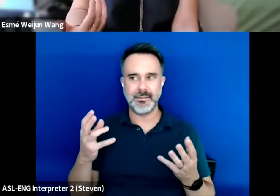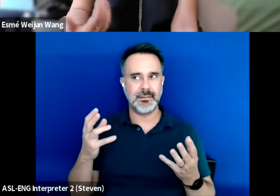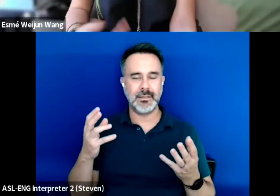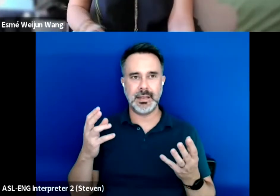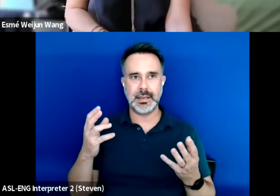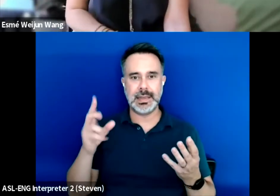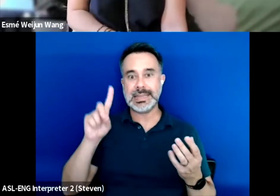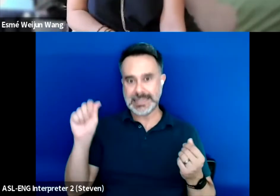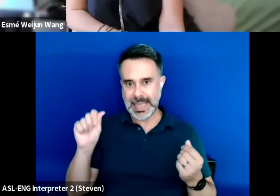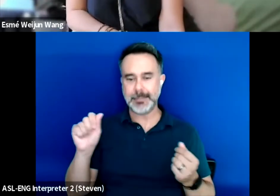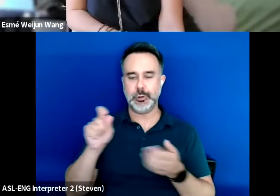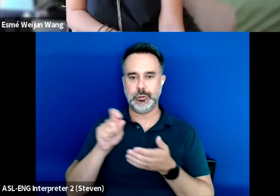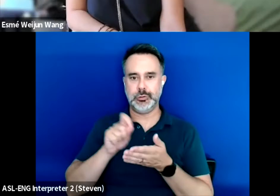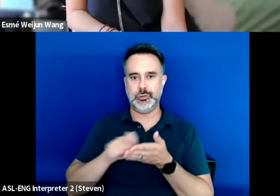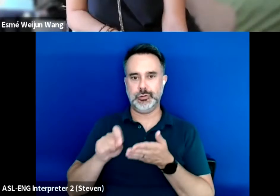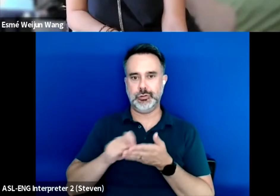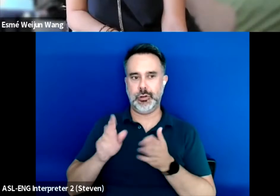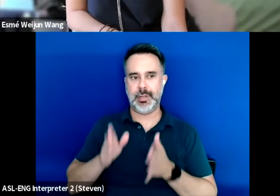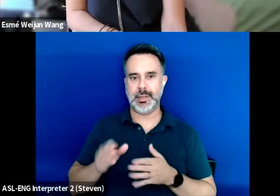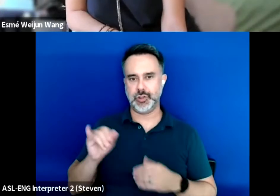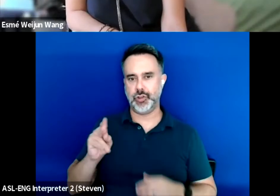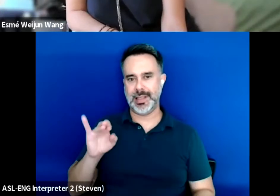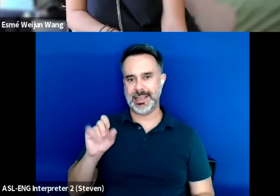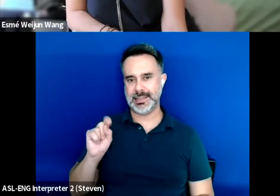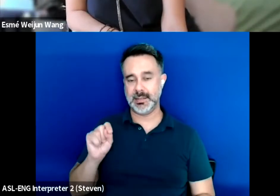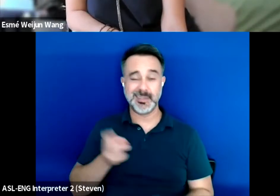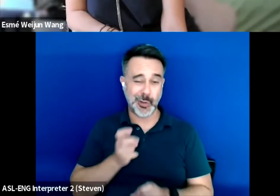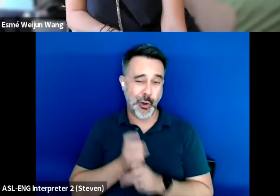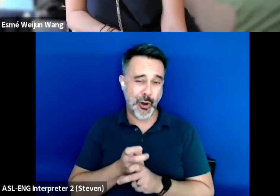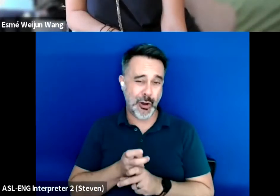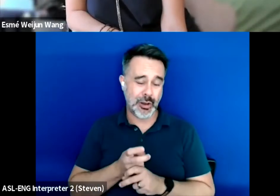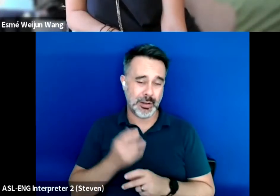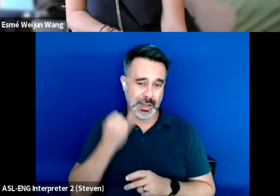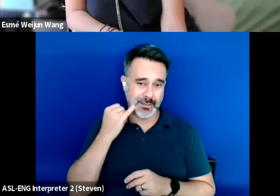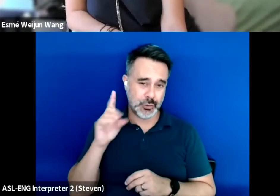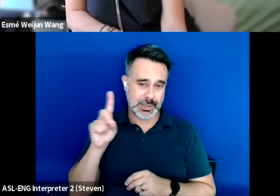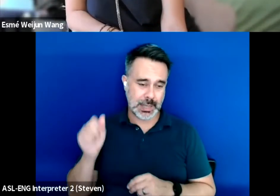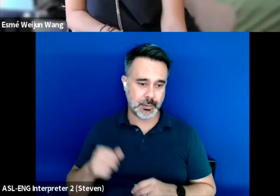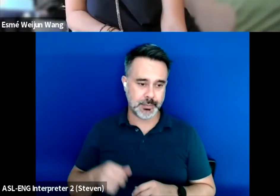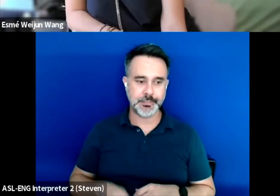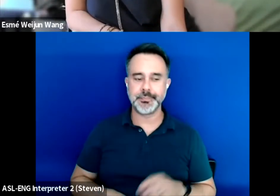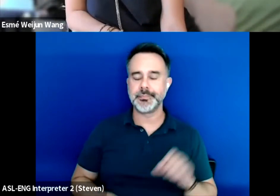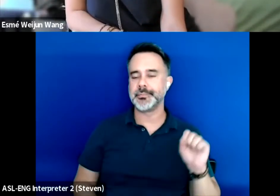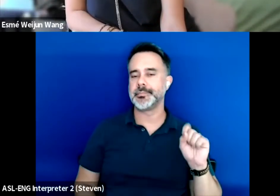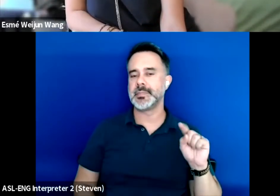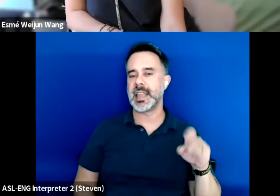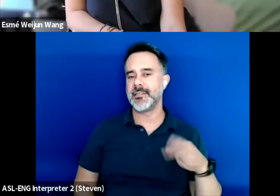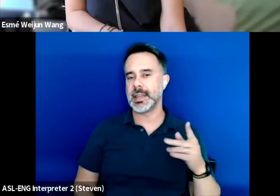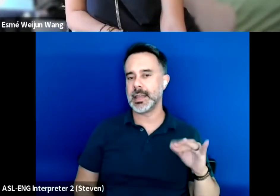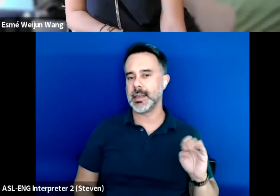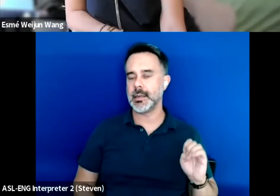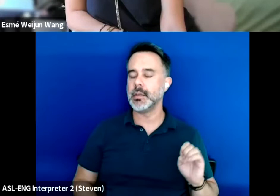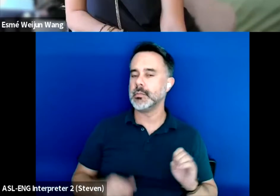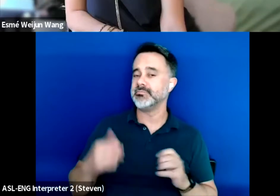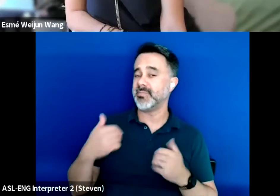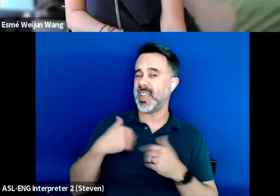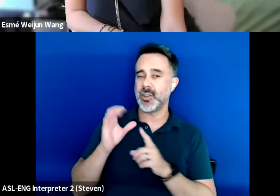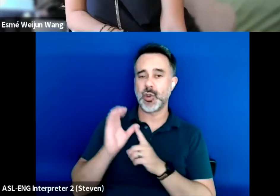And I think another thing about journalism that is difficult, that is just entwined